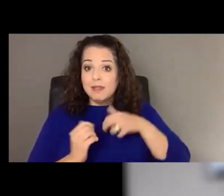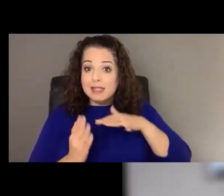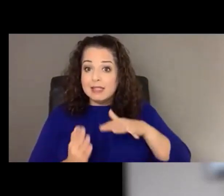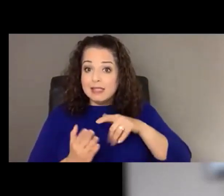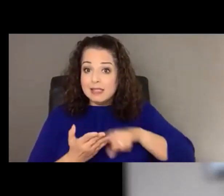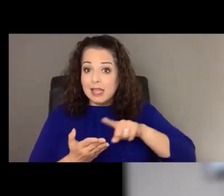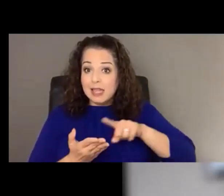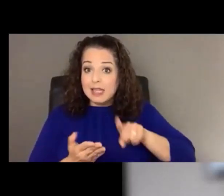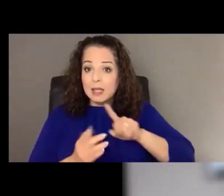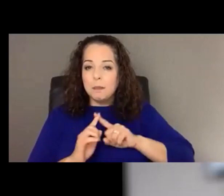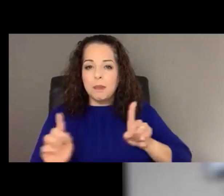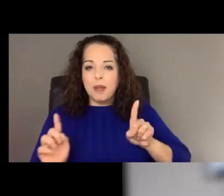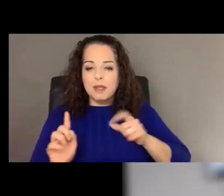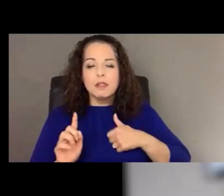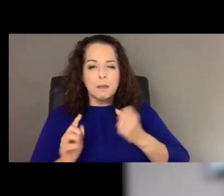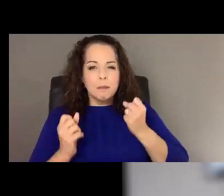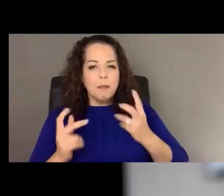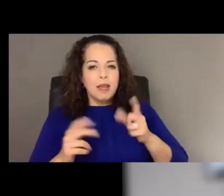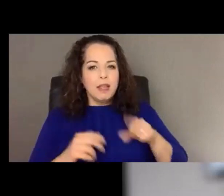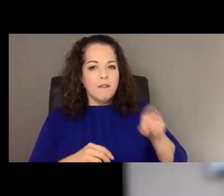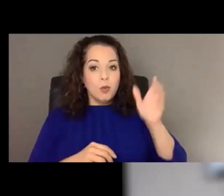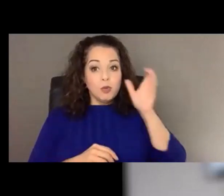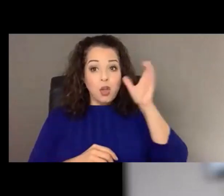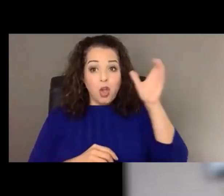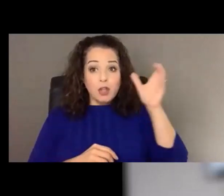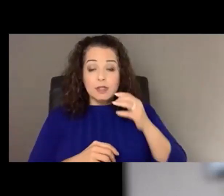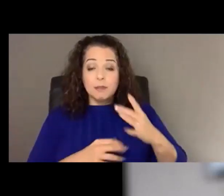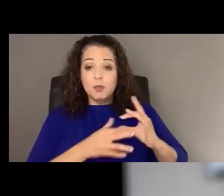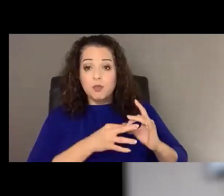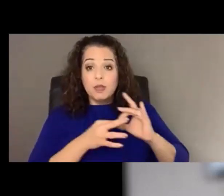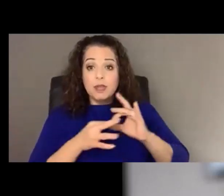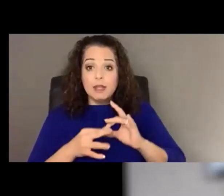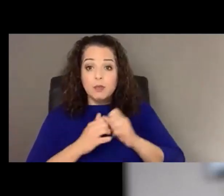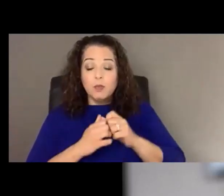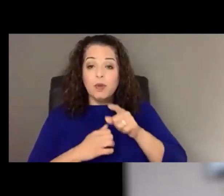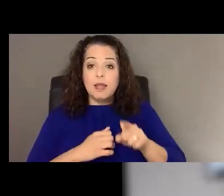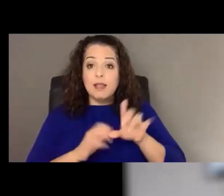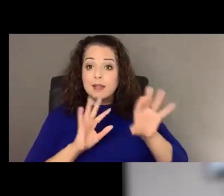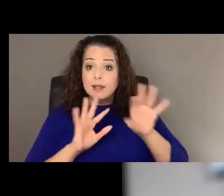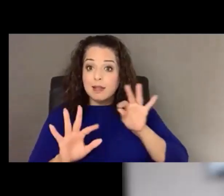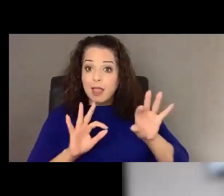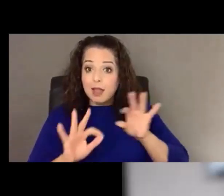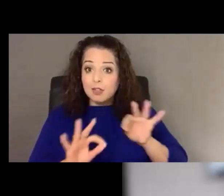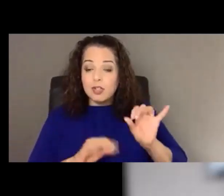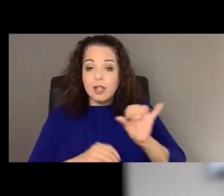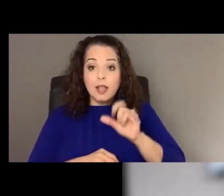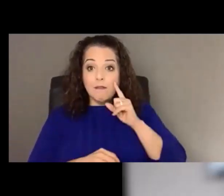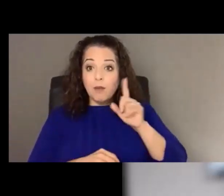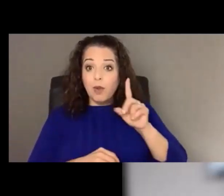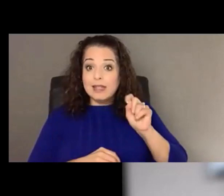but many of the concepts in terms of selection, for example, of data visualizations,